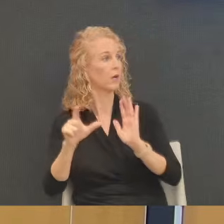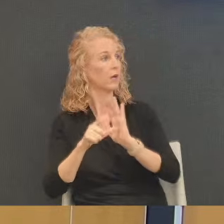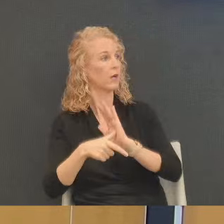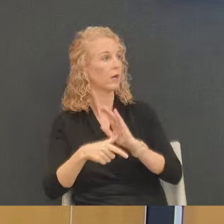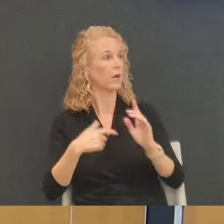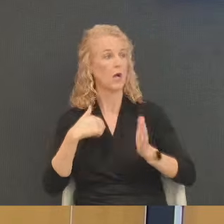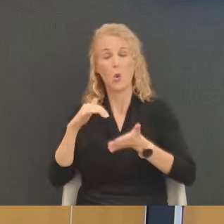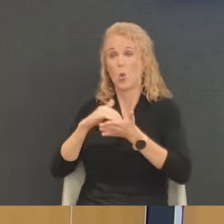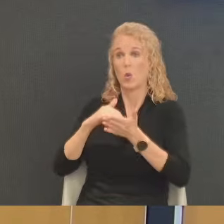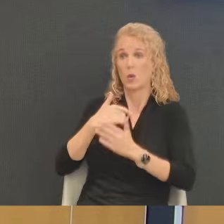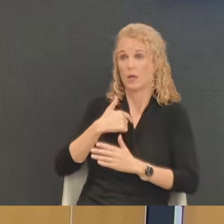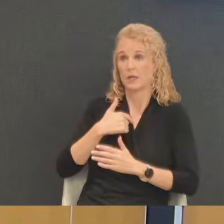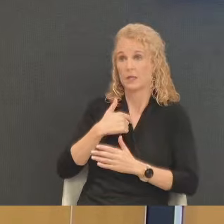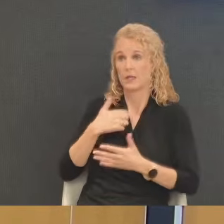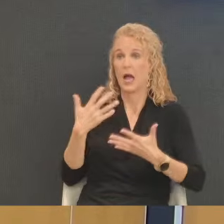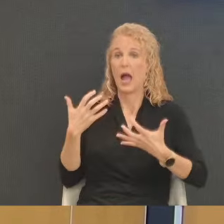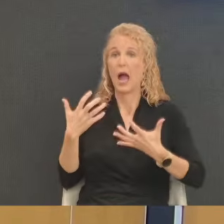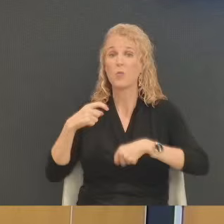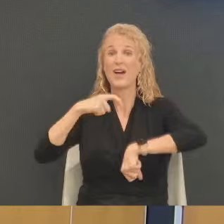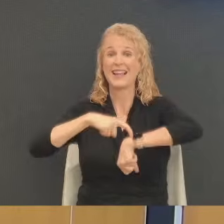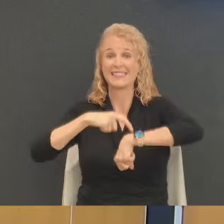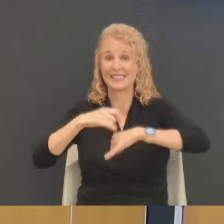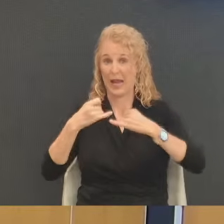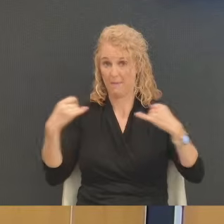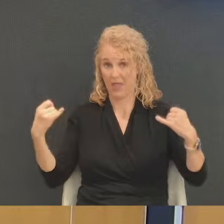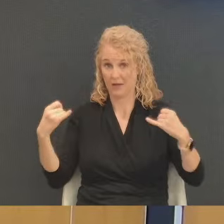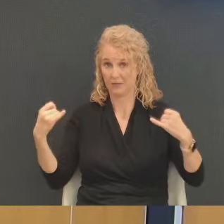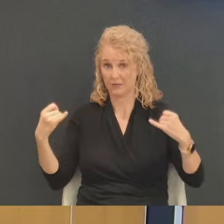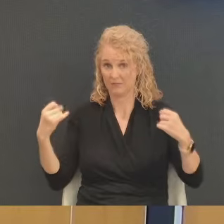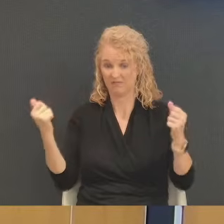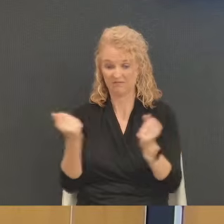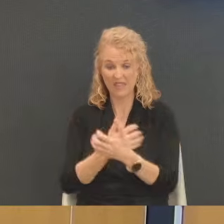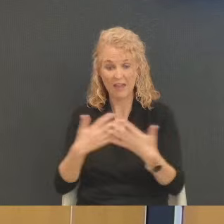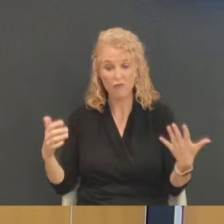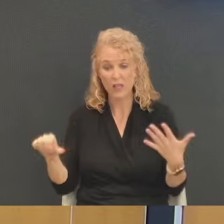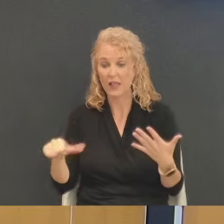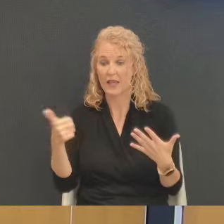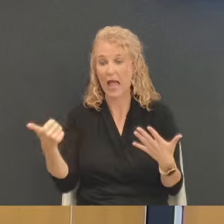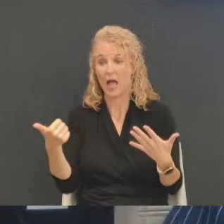I would like to put a timeline on it because we do it with everything else when it's something we're